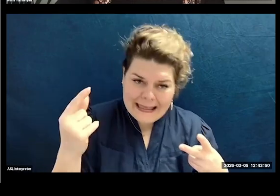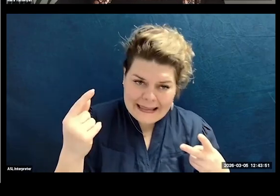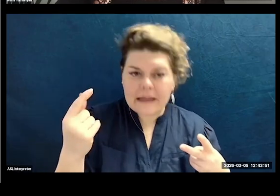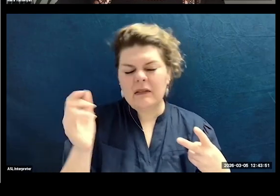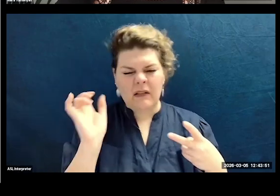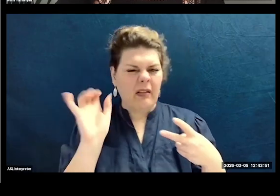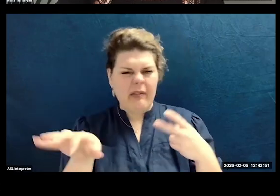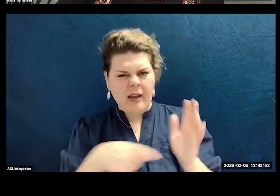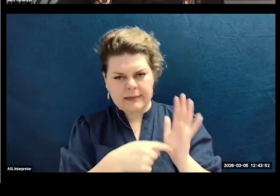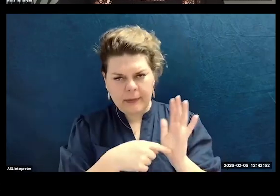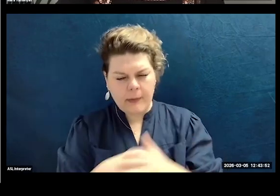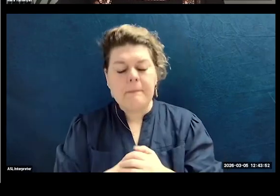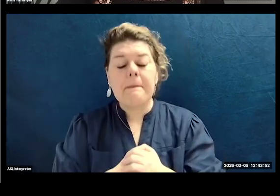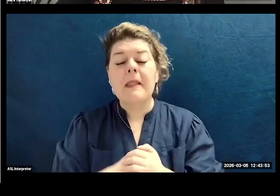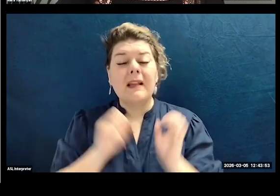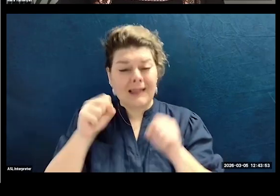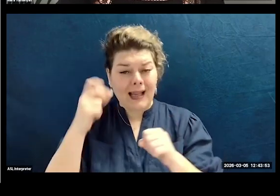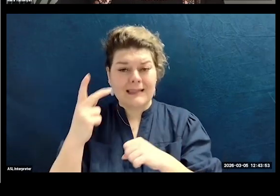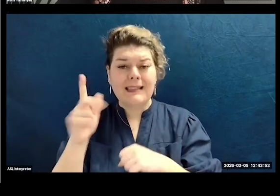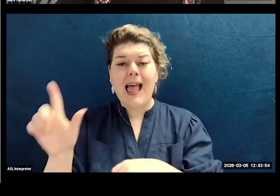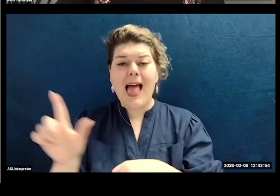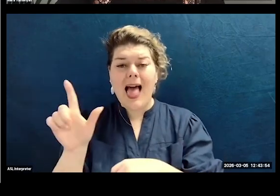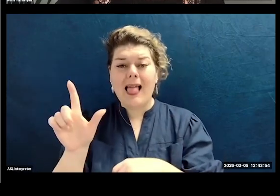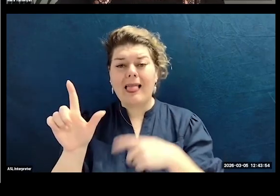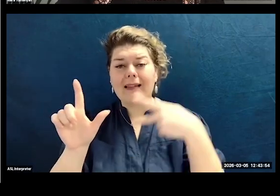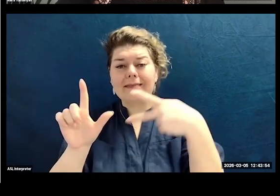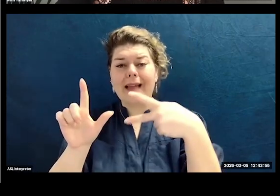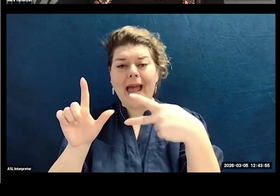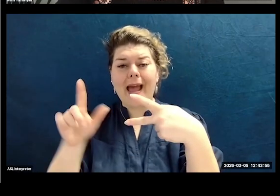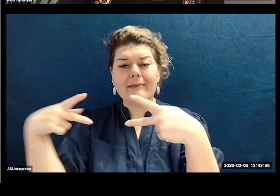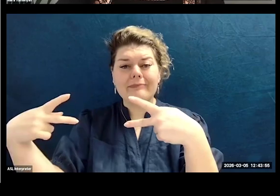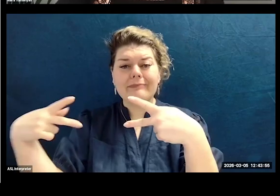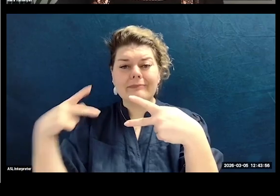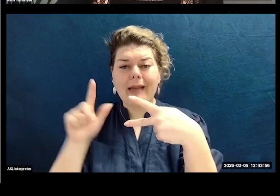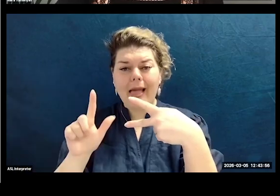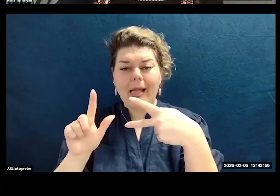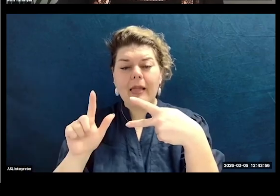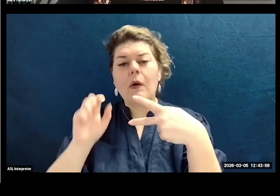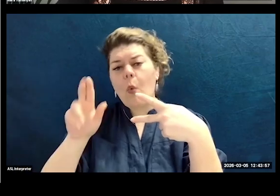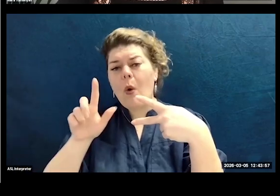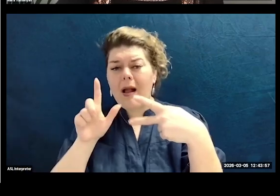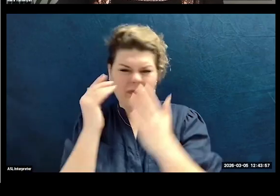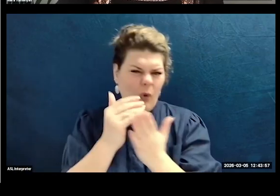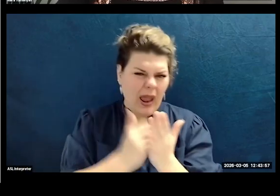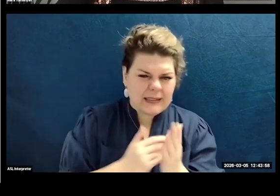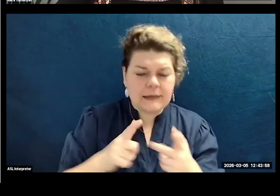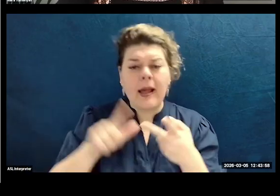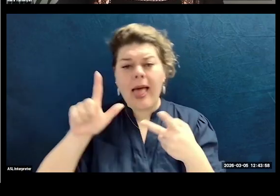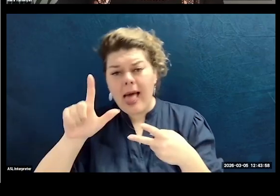You can also see tags like L for lists, or LI for individual list items.